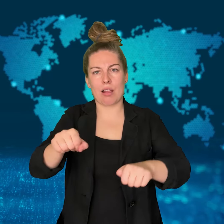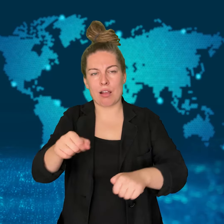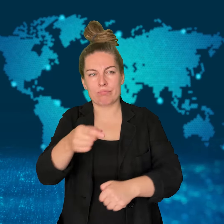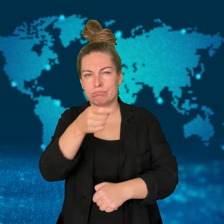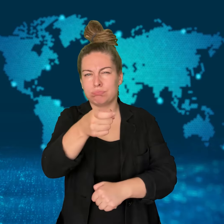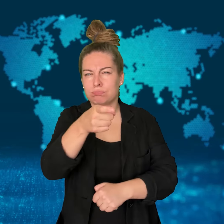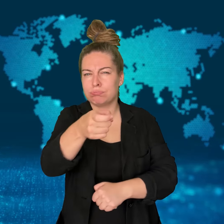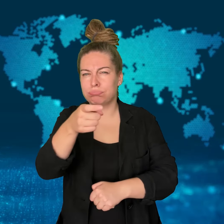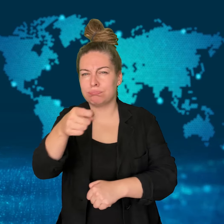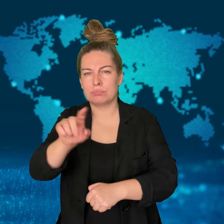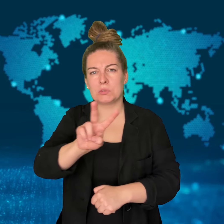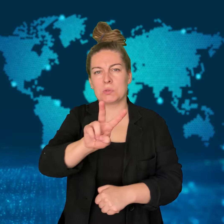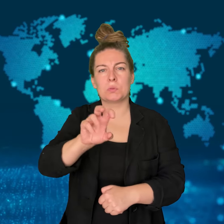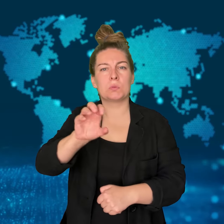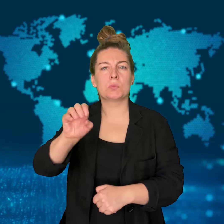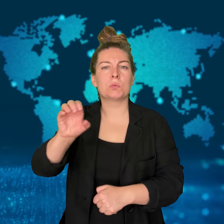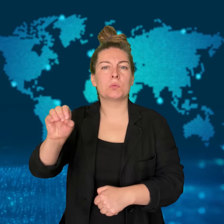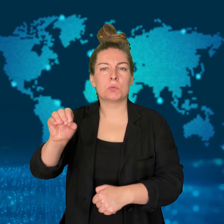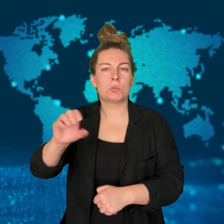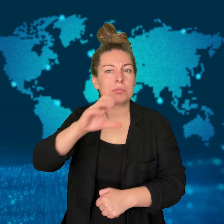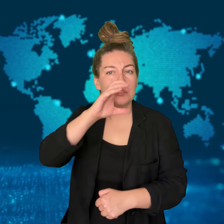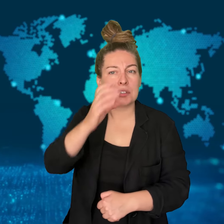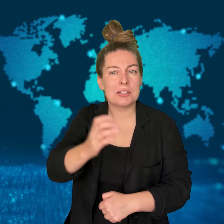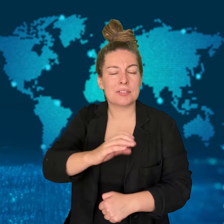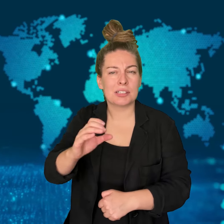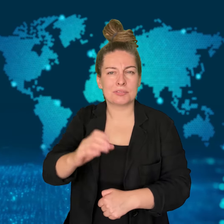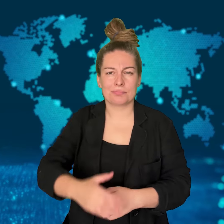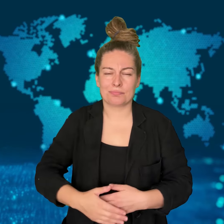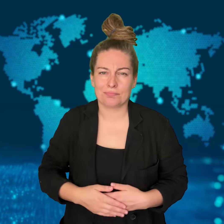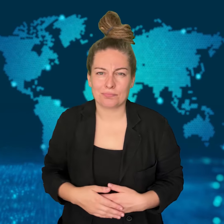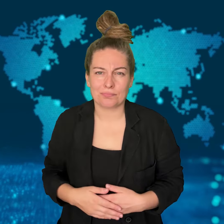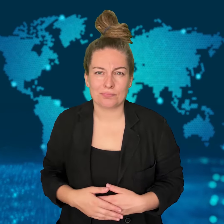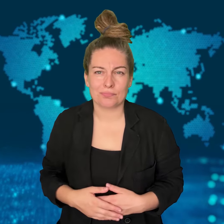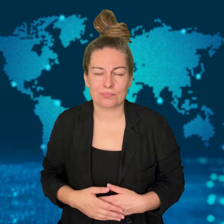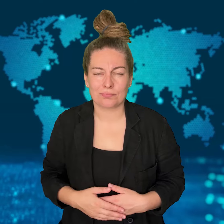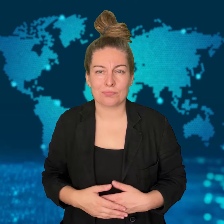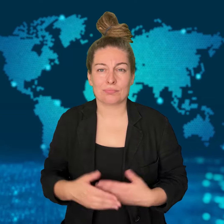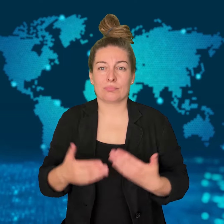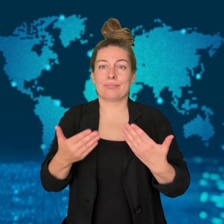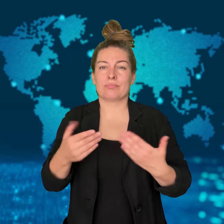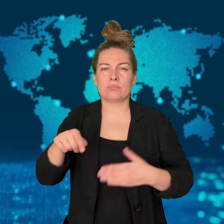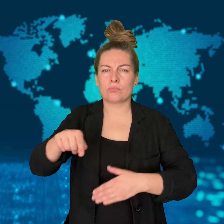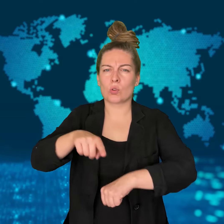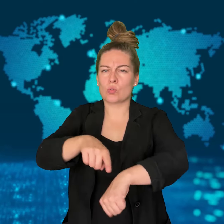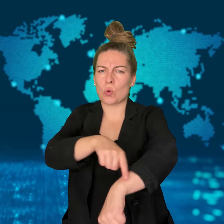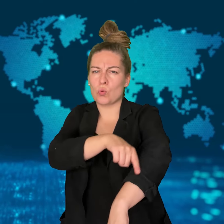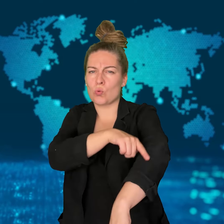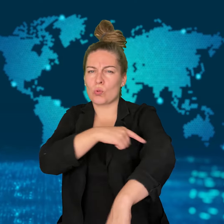Zimbabwe has said it will allow hunters to kill 200 elephants.